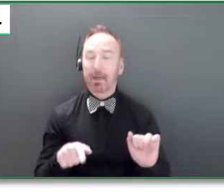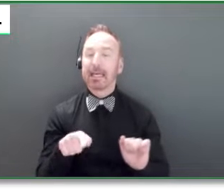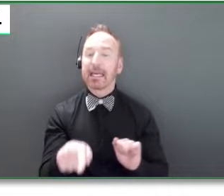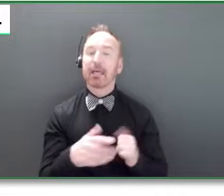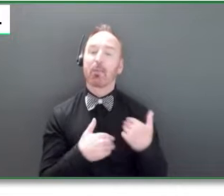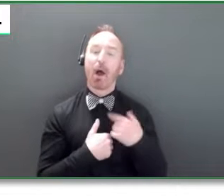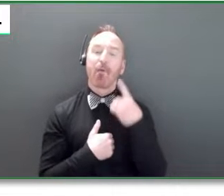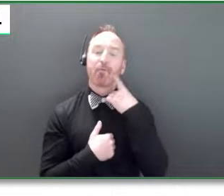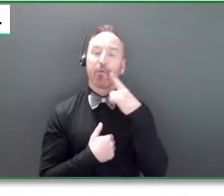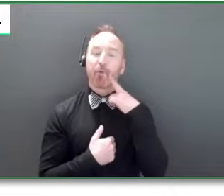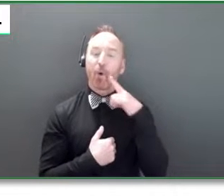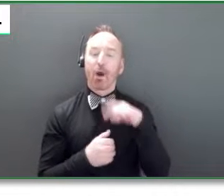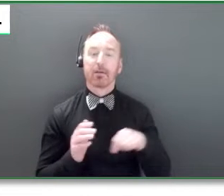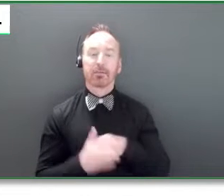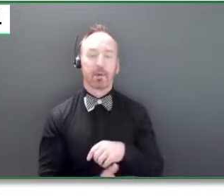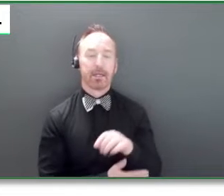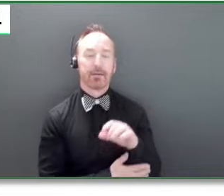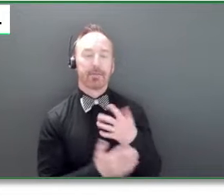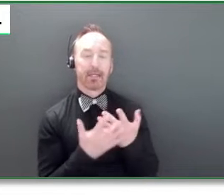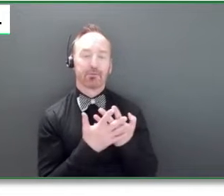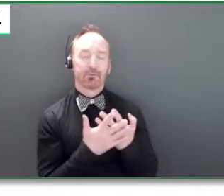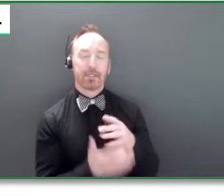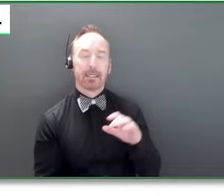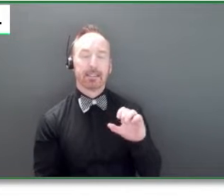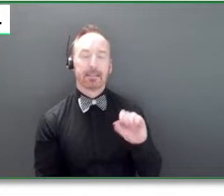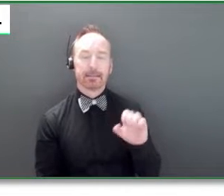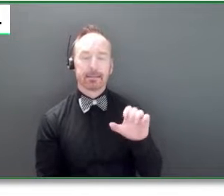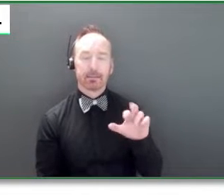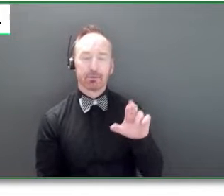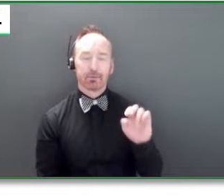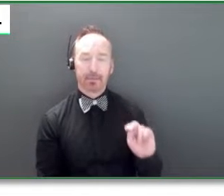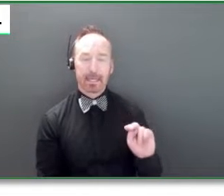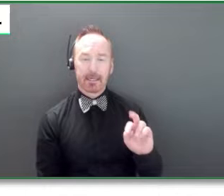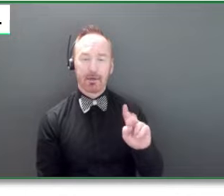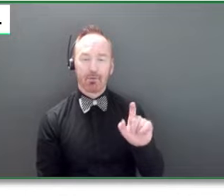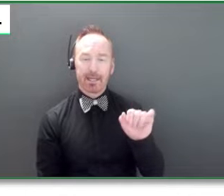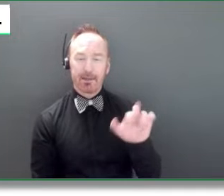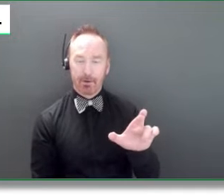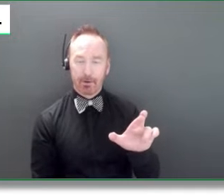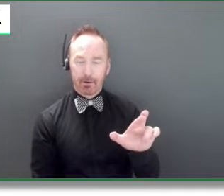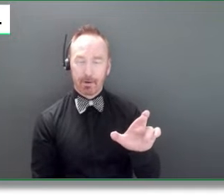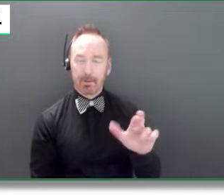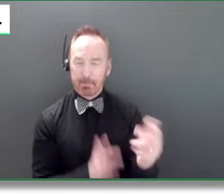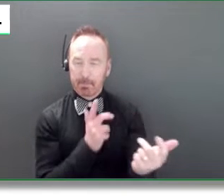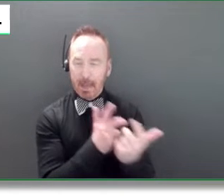friendly. Okay so then I wanted, I thought it would